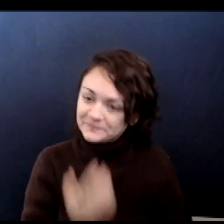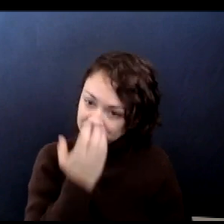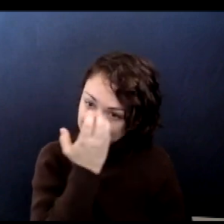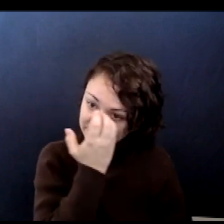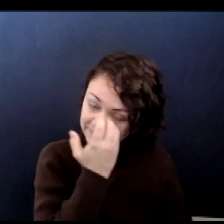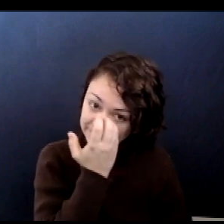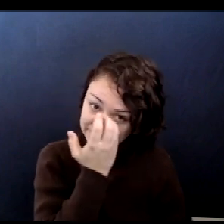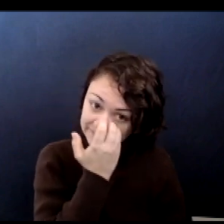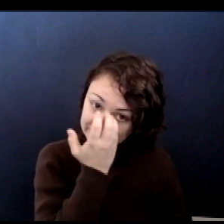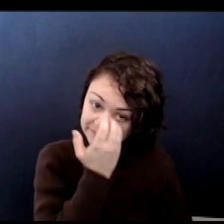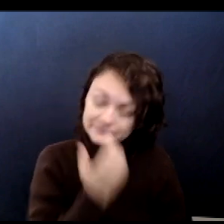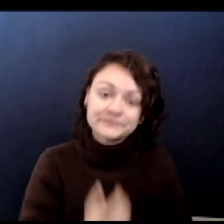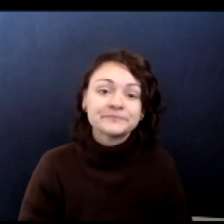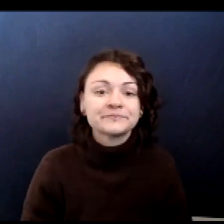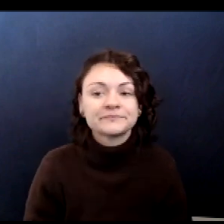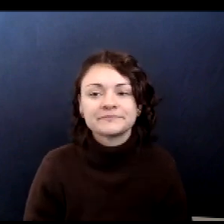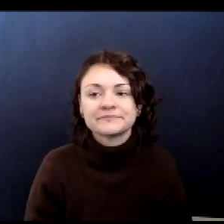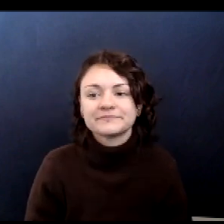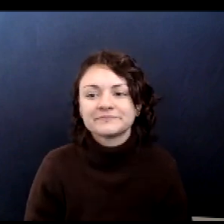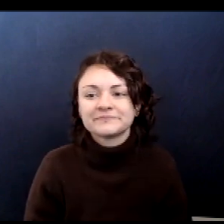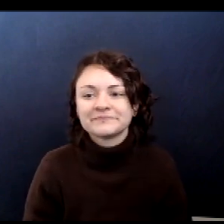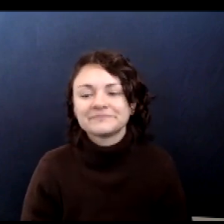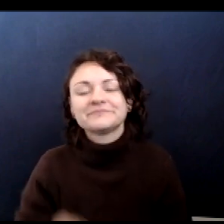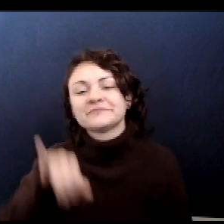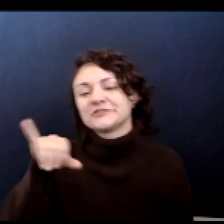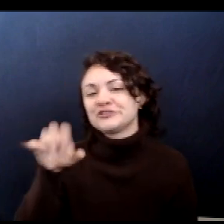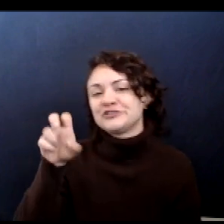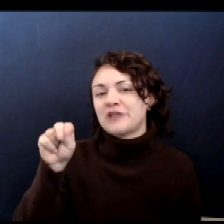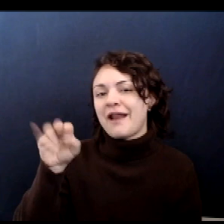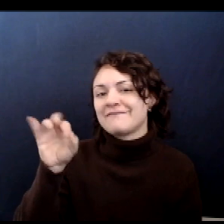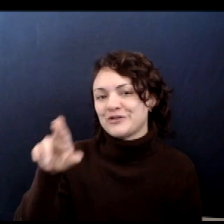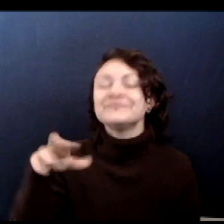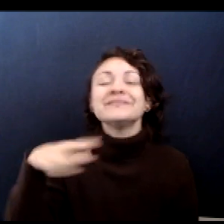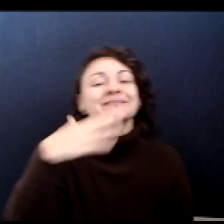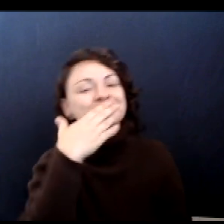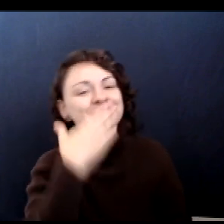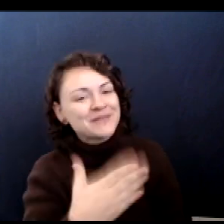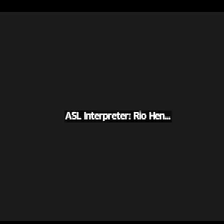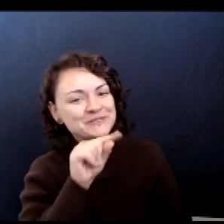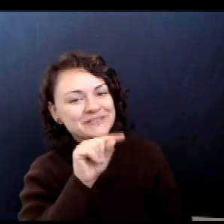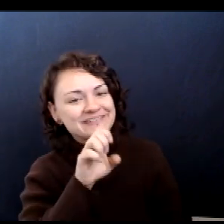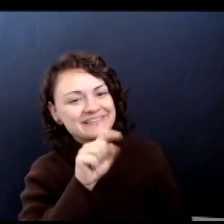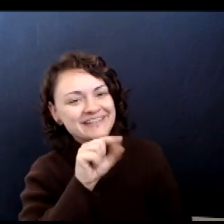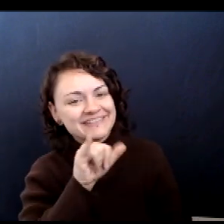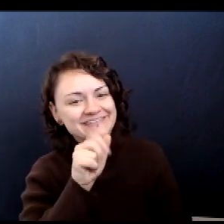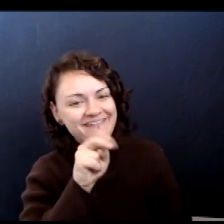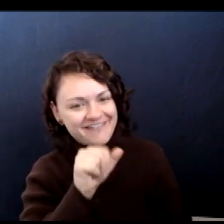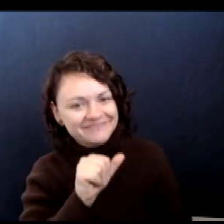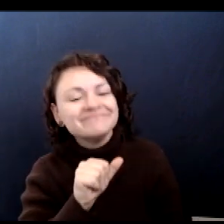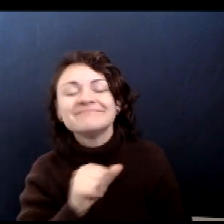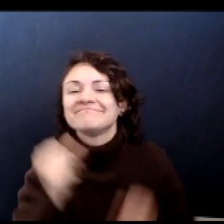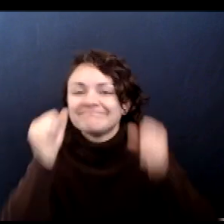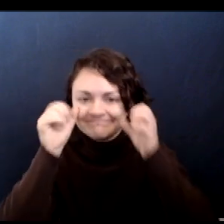Thank you. So many amazing points that resonate with the work that we're